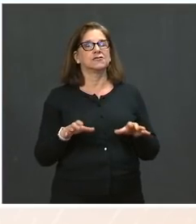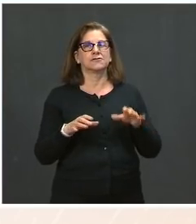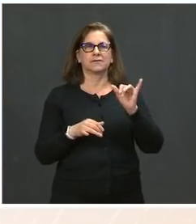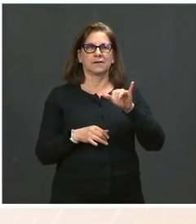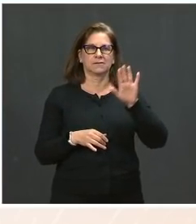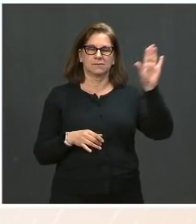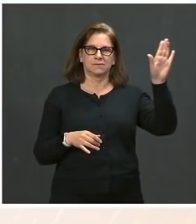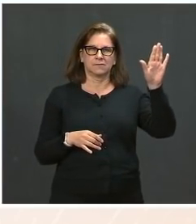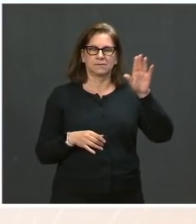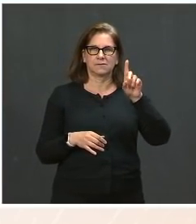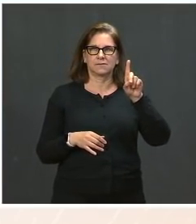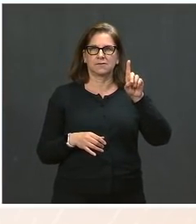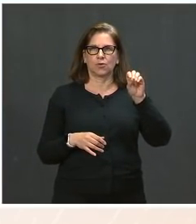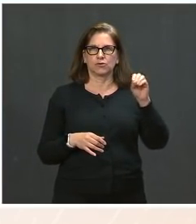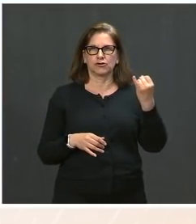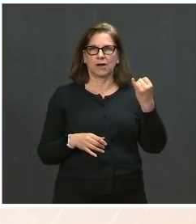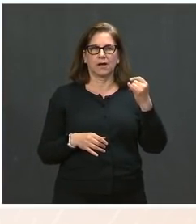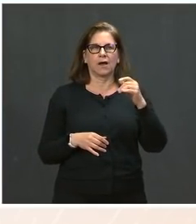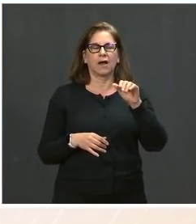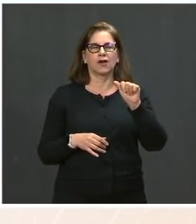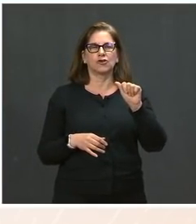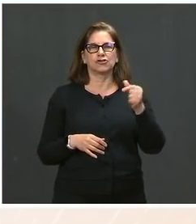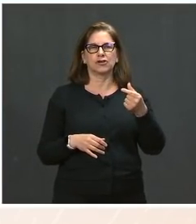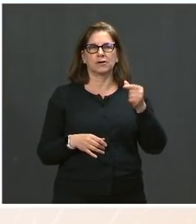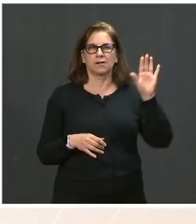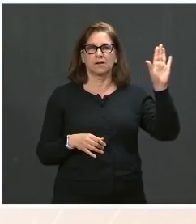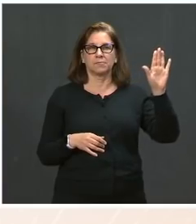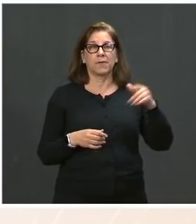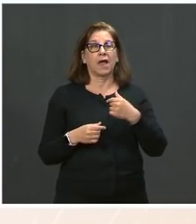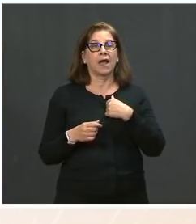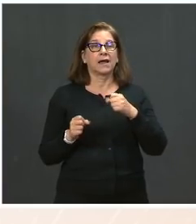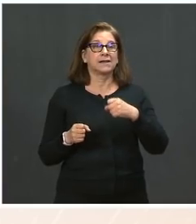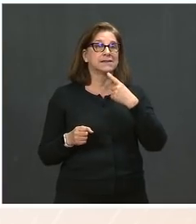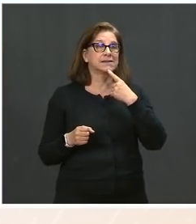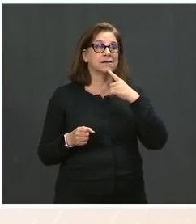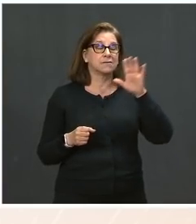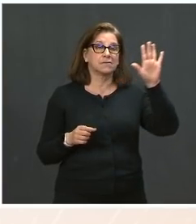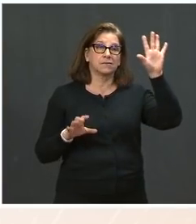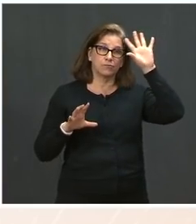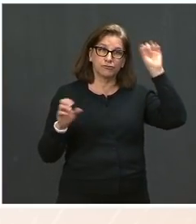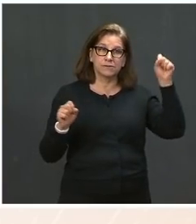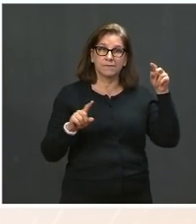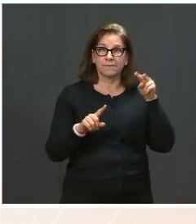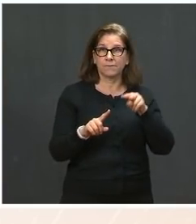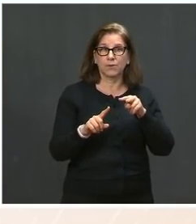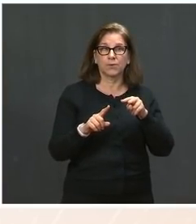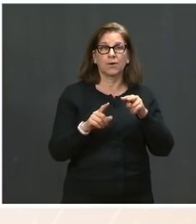What I can say is that the President's view is that all persons should receive equal treatment under law,